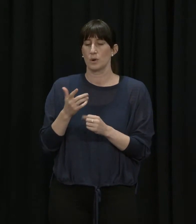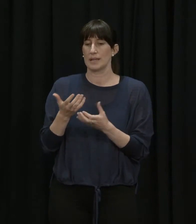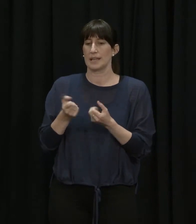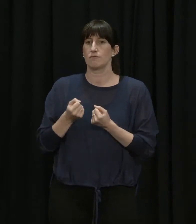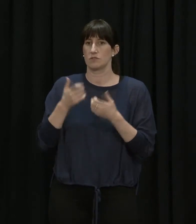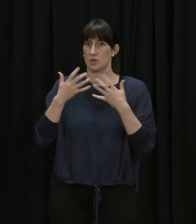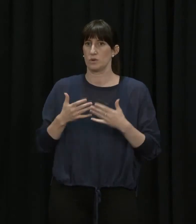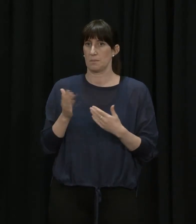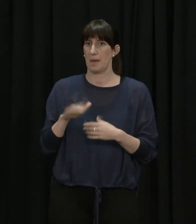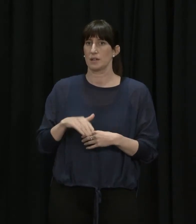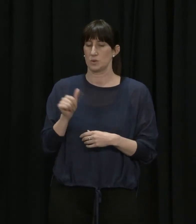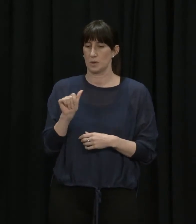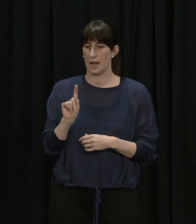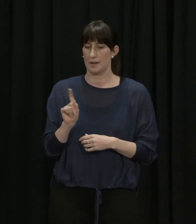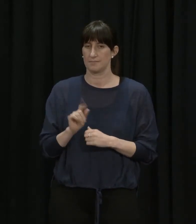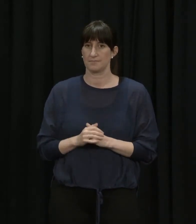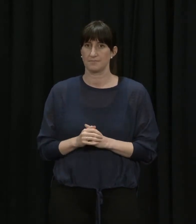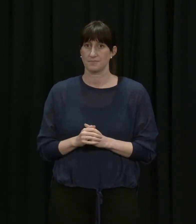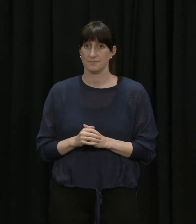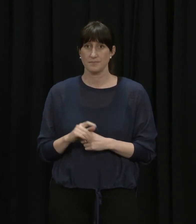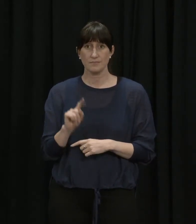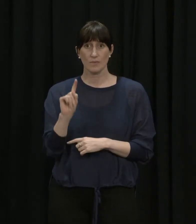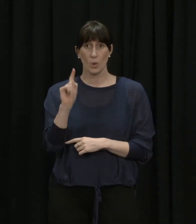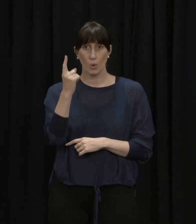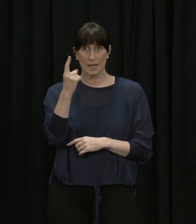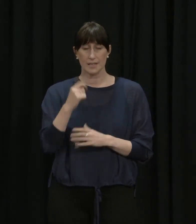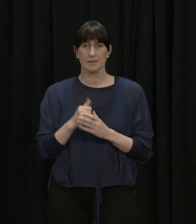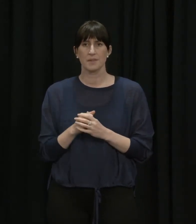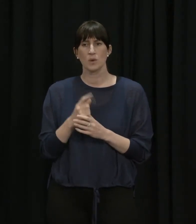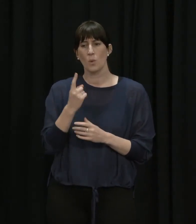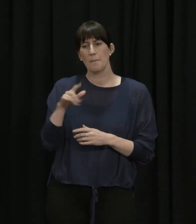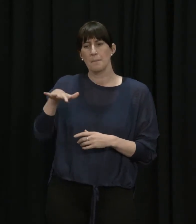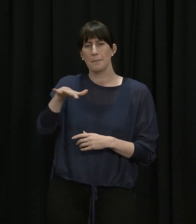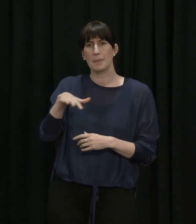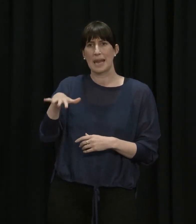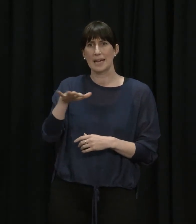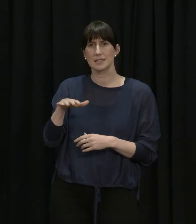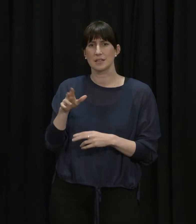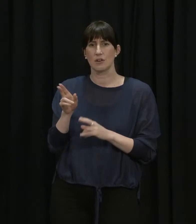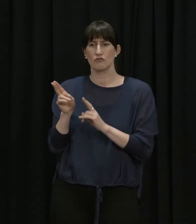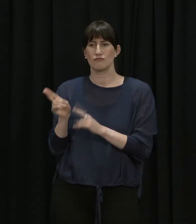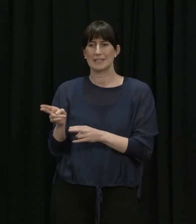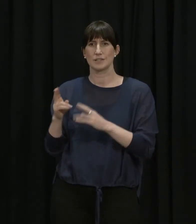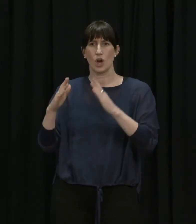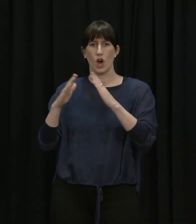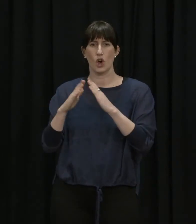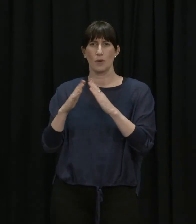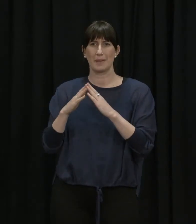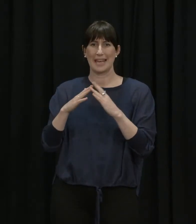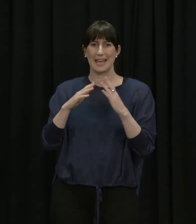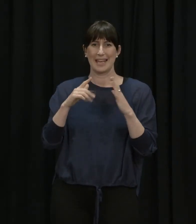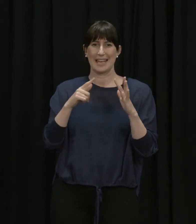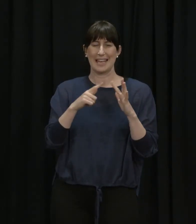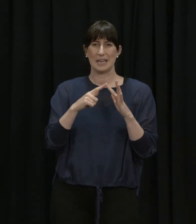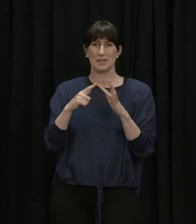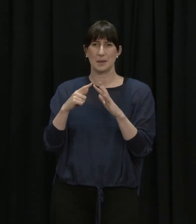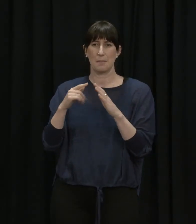and were expecting results to later today. Onto Auckland, and there are 15